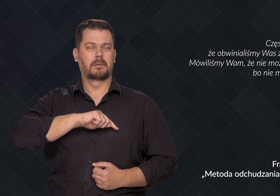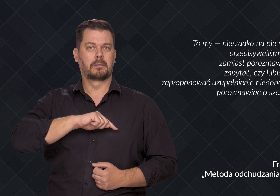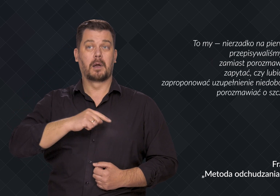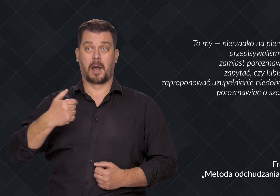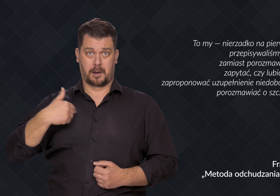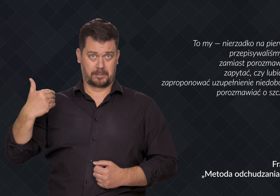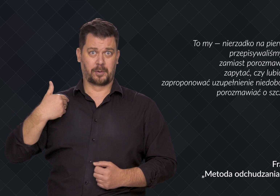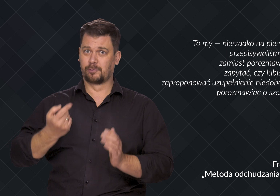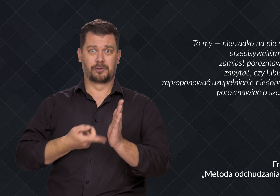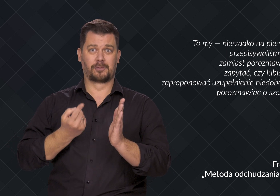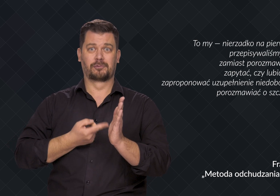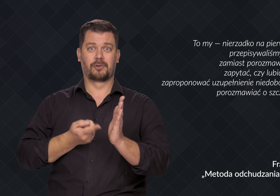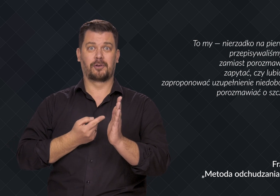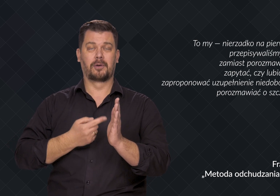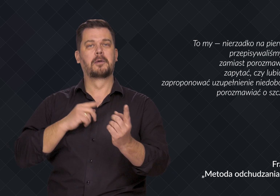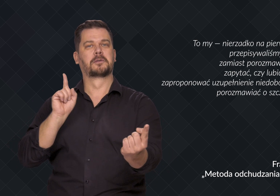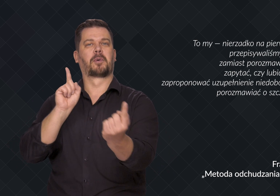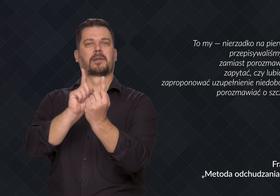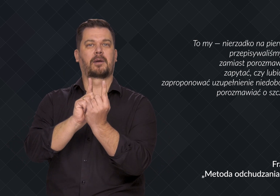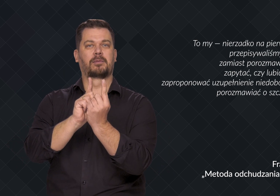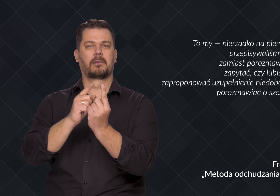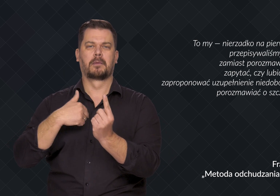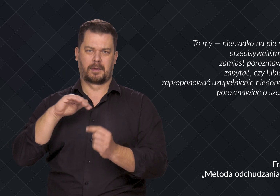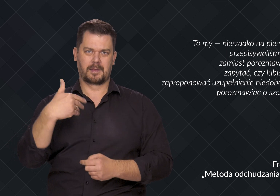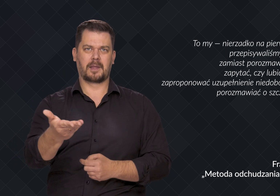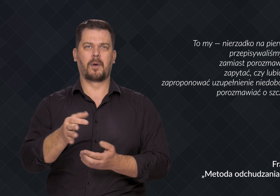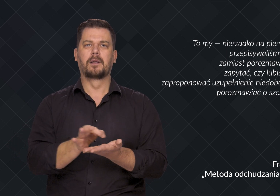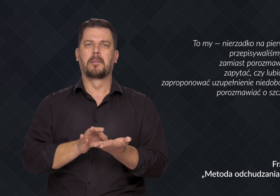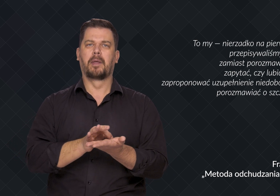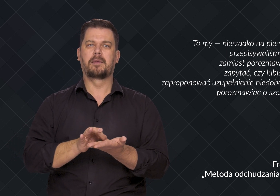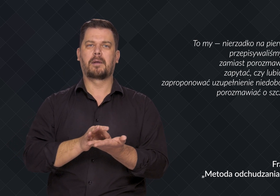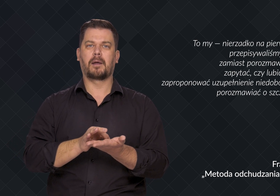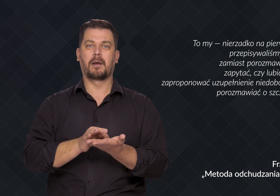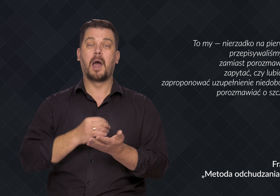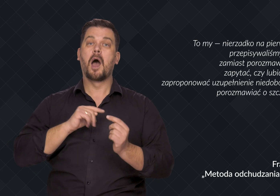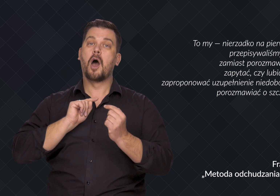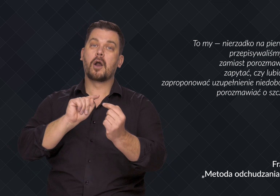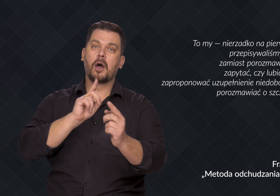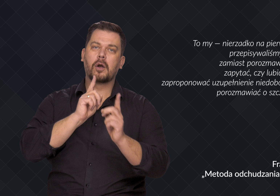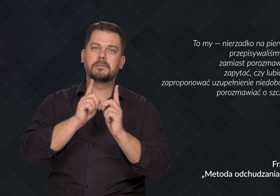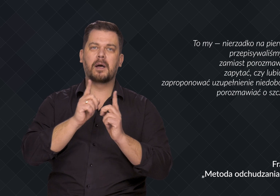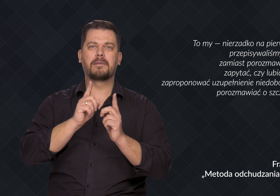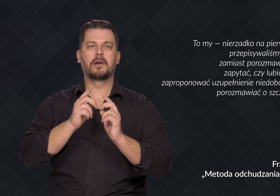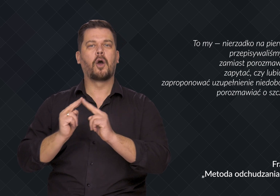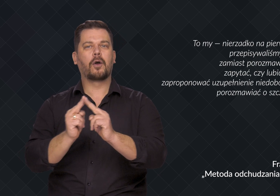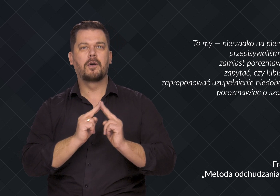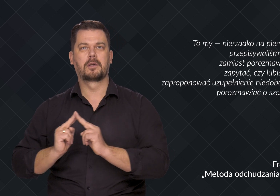We — often on the first visit — prescribed you pills, instead of talking about relationships,